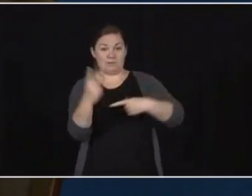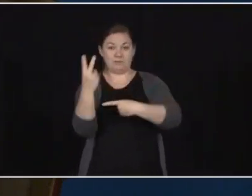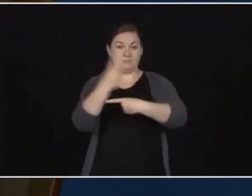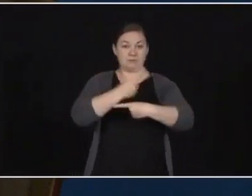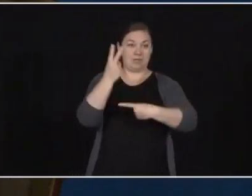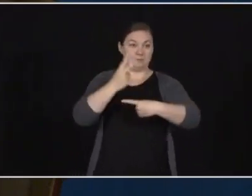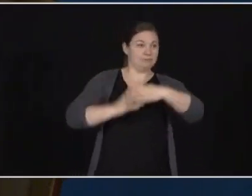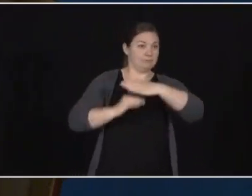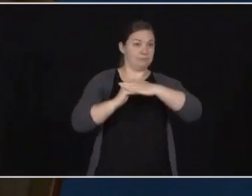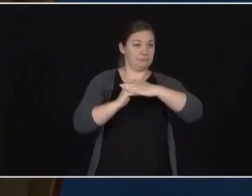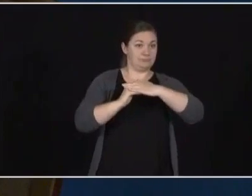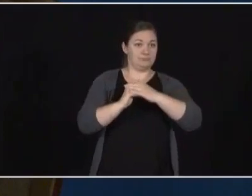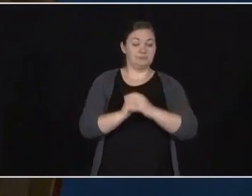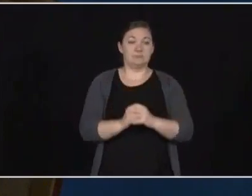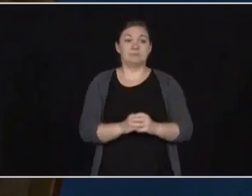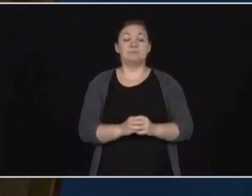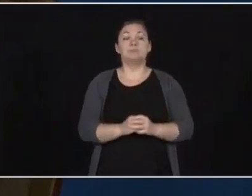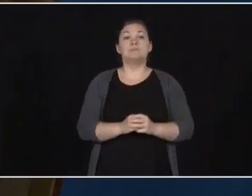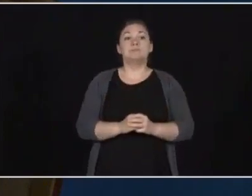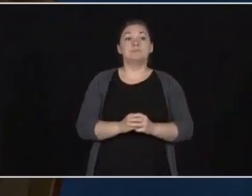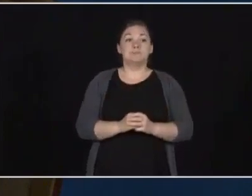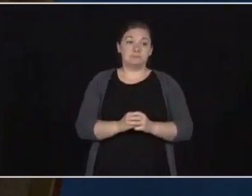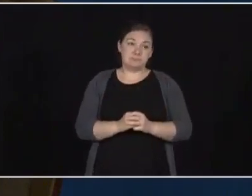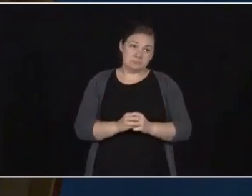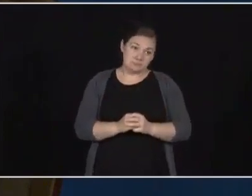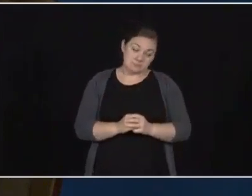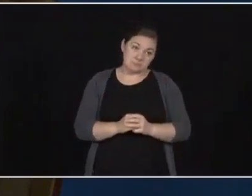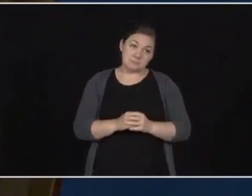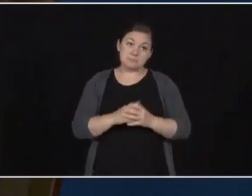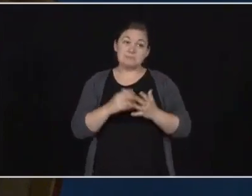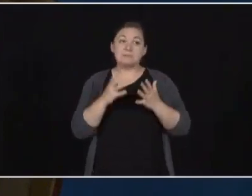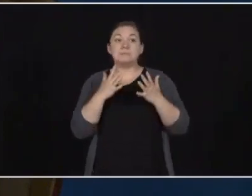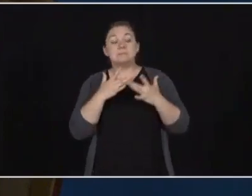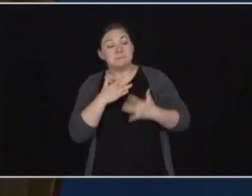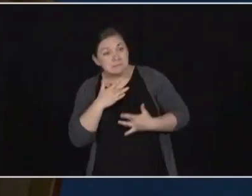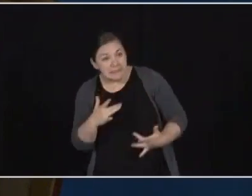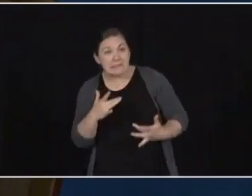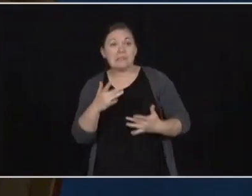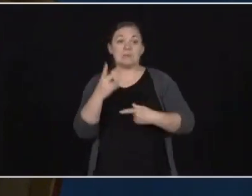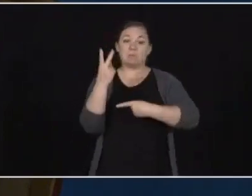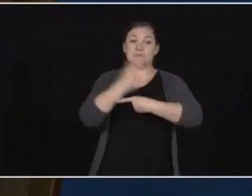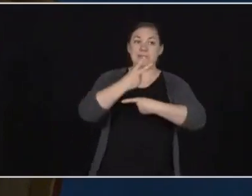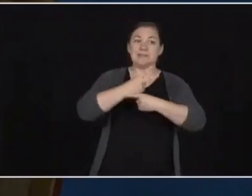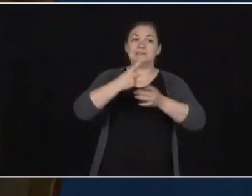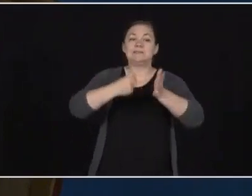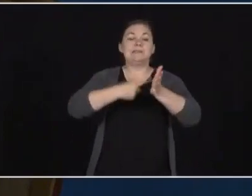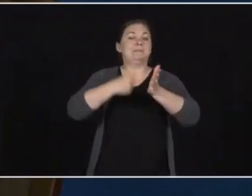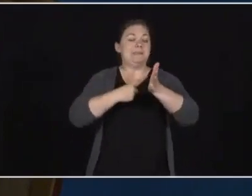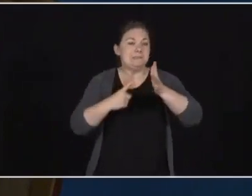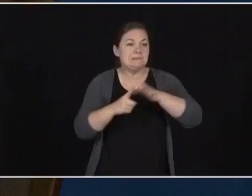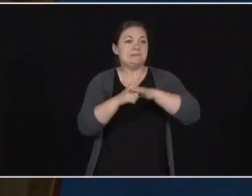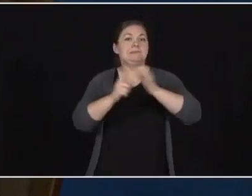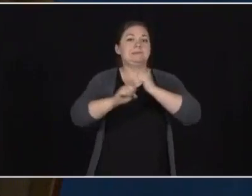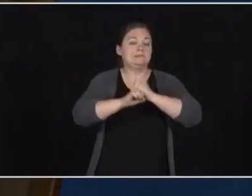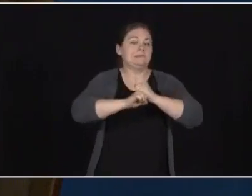partners in our labs all across the province. All to drive towards turnaround time. To see archer at the bottom you can see our goal